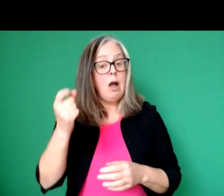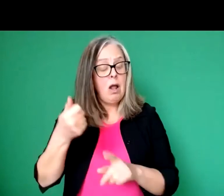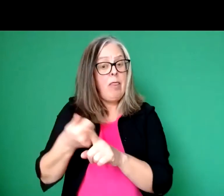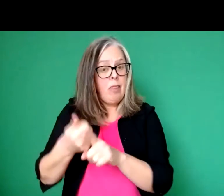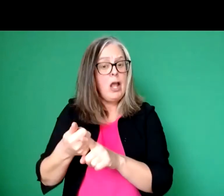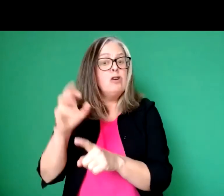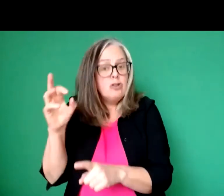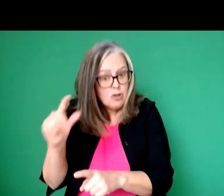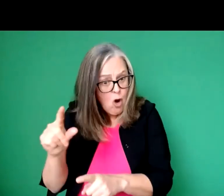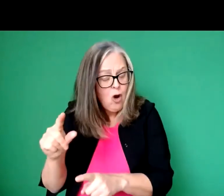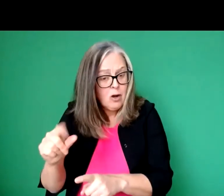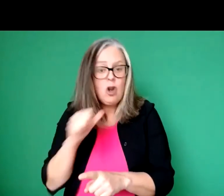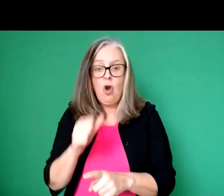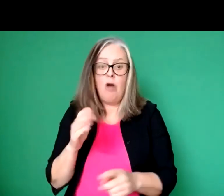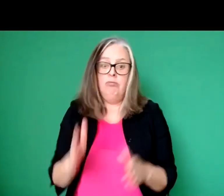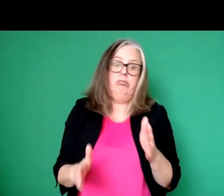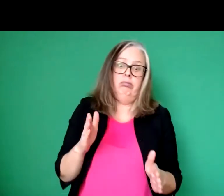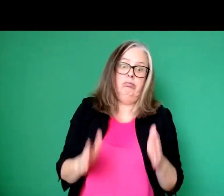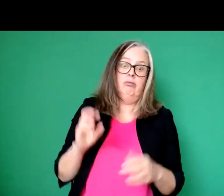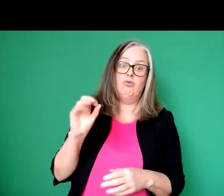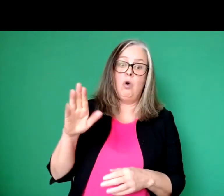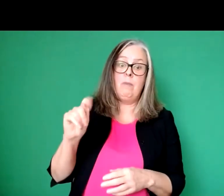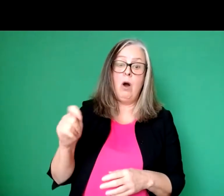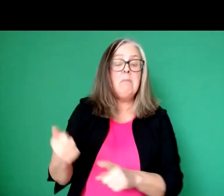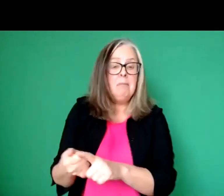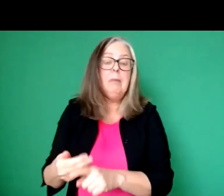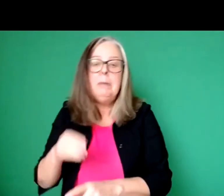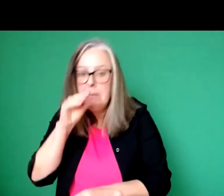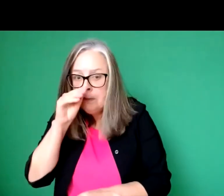may inadvertently sniff when they shouldn't and as long as you correct them and tell them not to